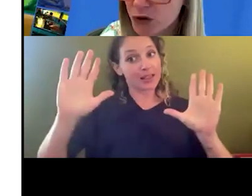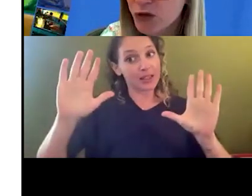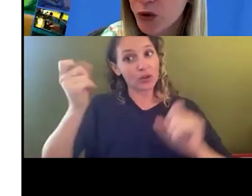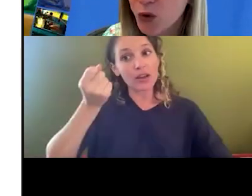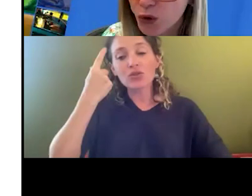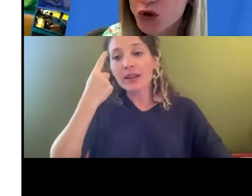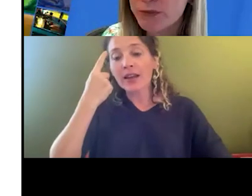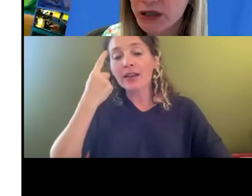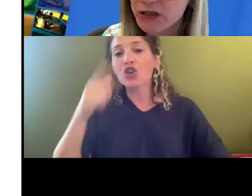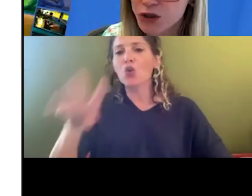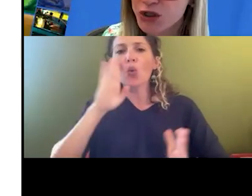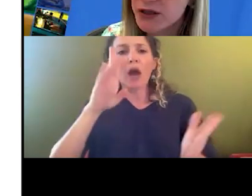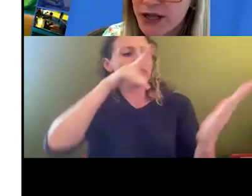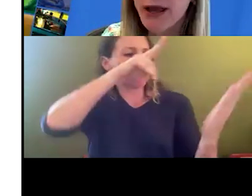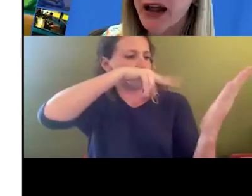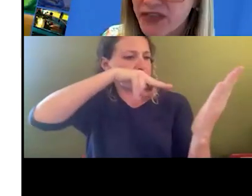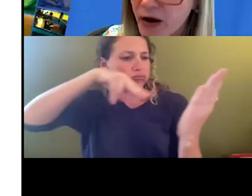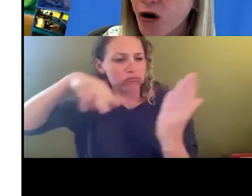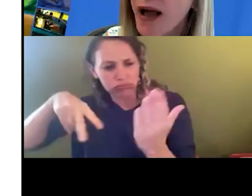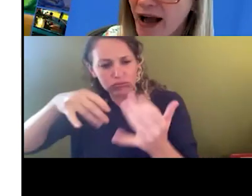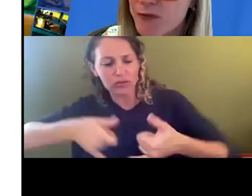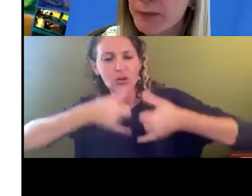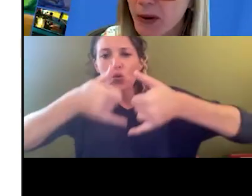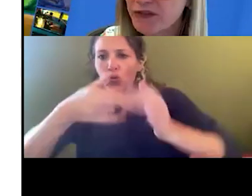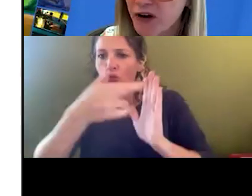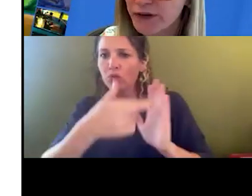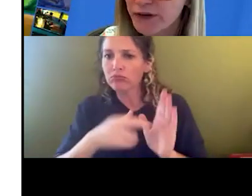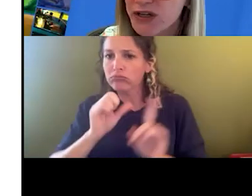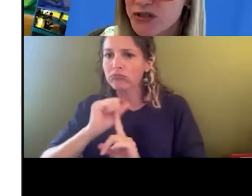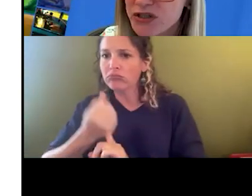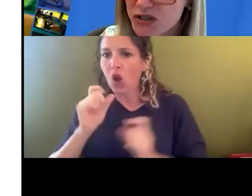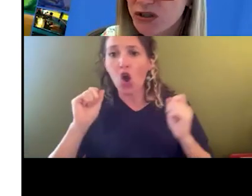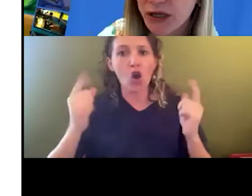the award terms and conditions, and they all have been modified for consistency,